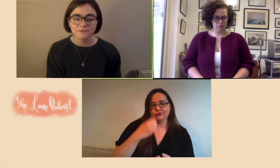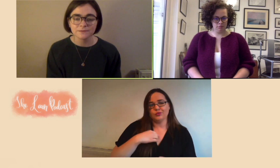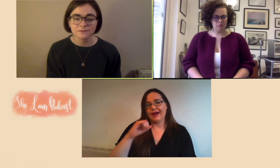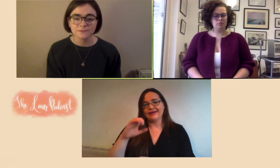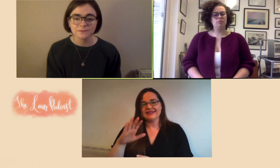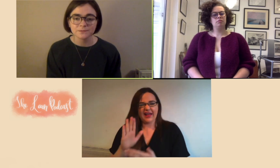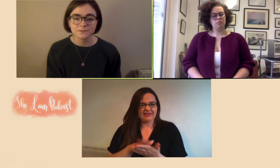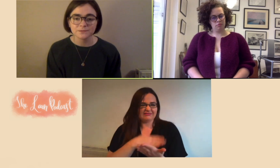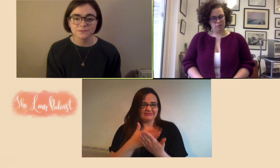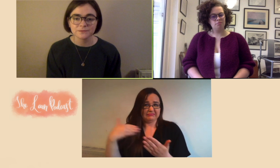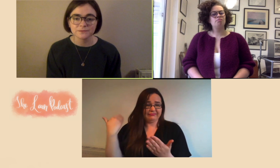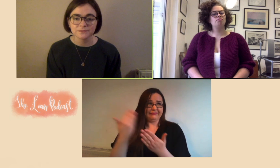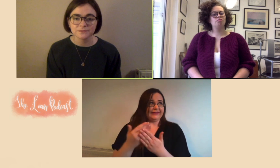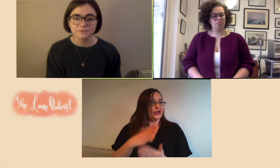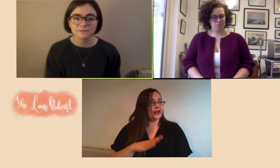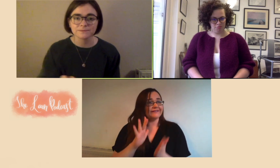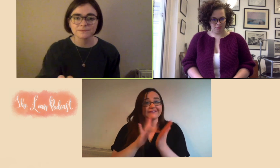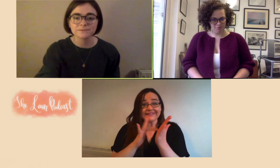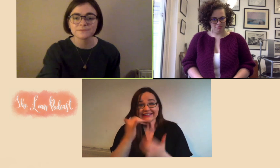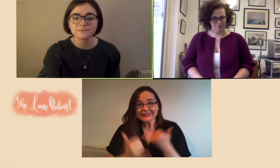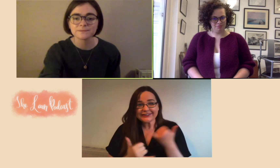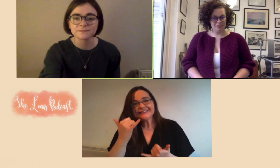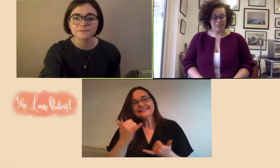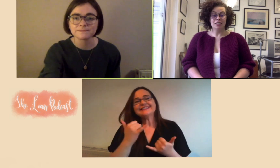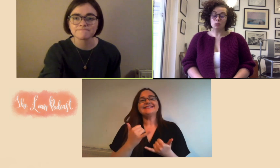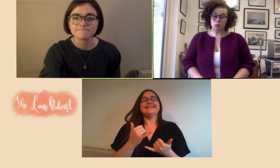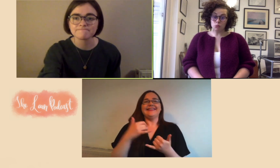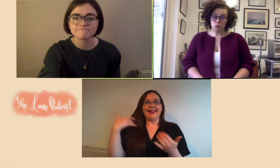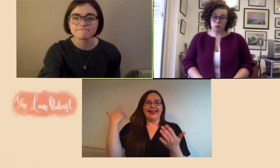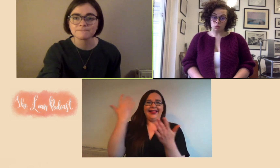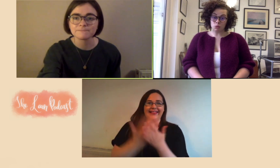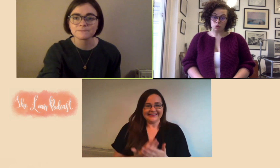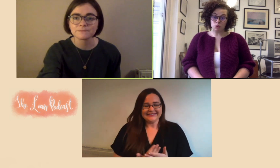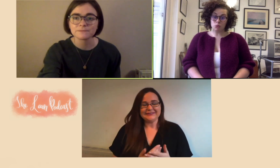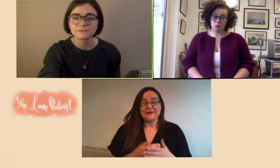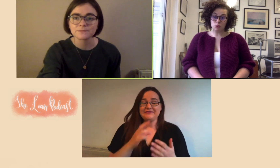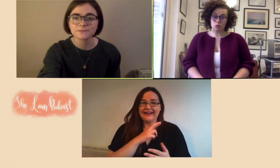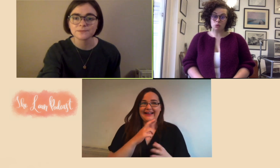so I translate English into ISM. That's nearly 15 years now, quite a long time!